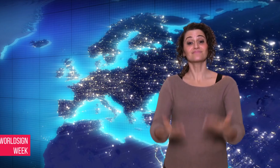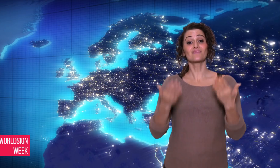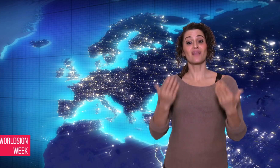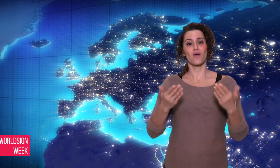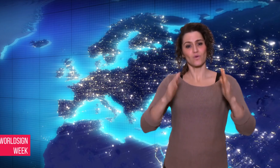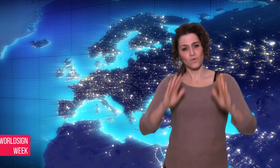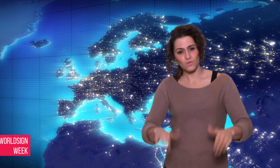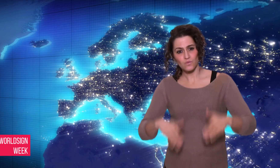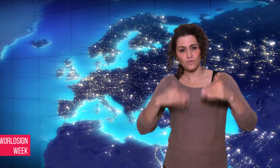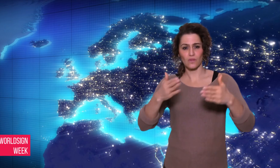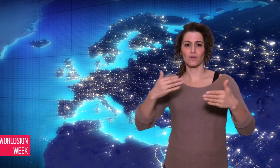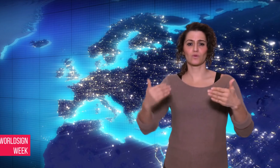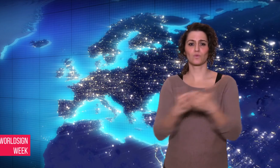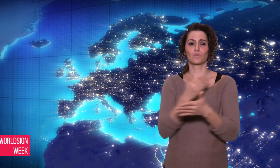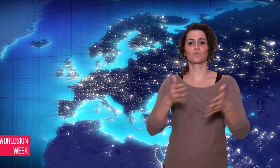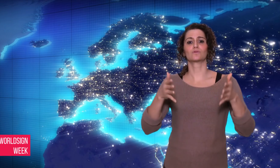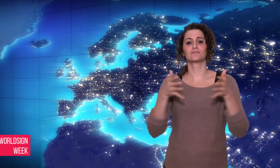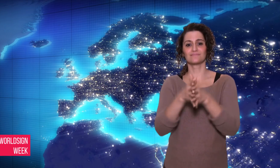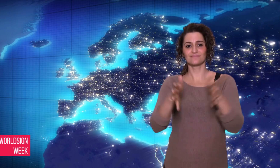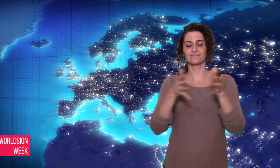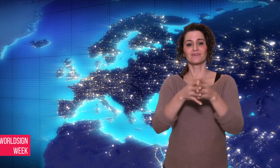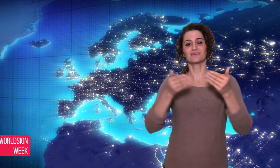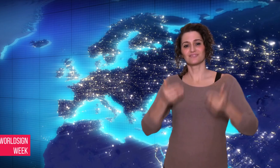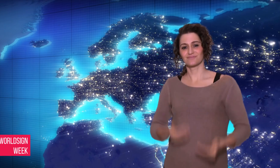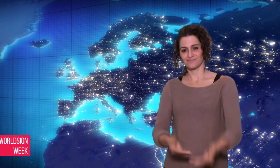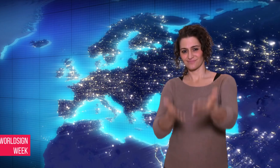Now, let’s go to next story.